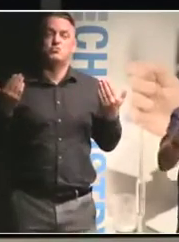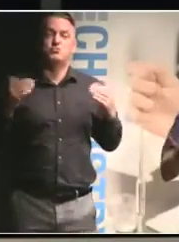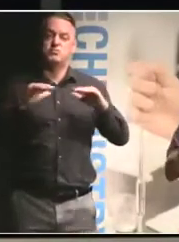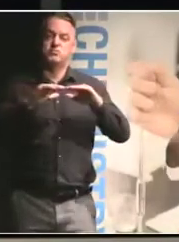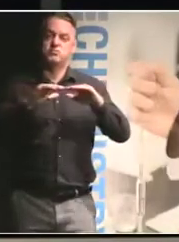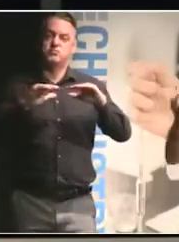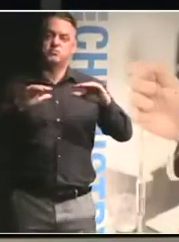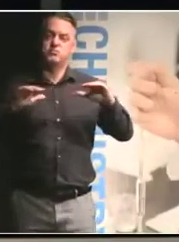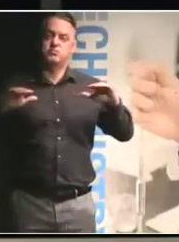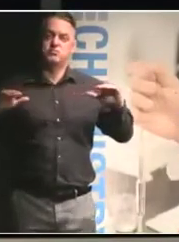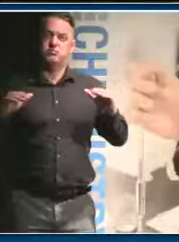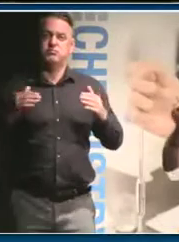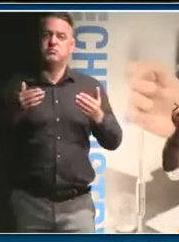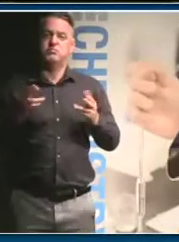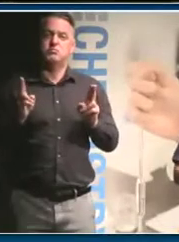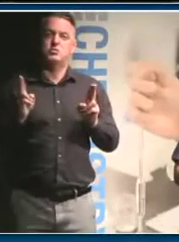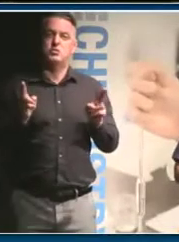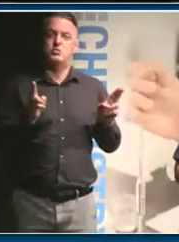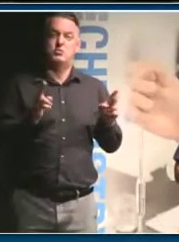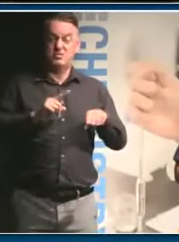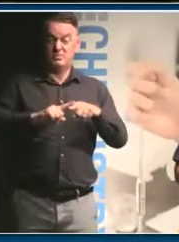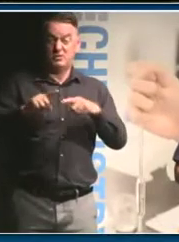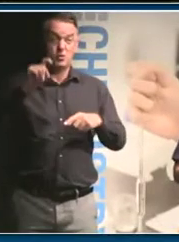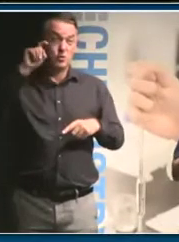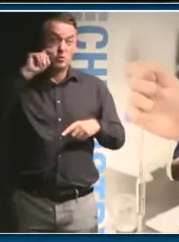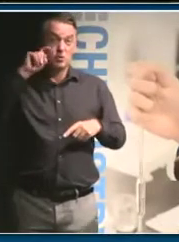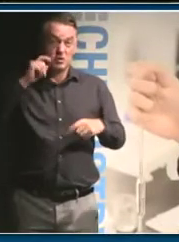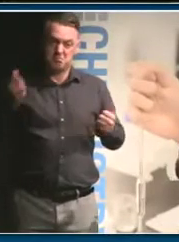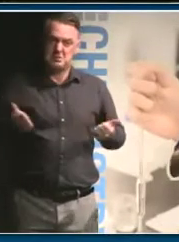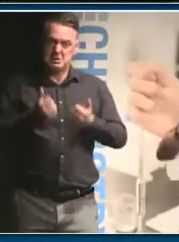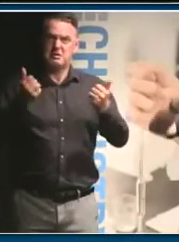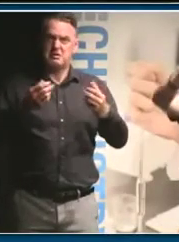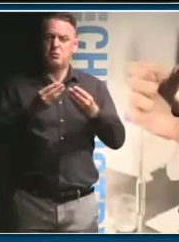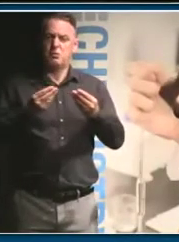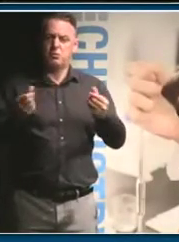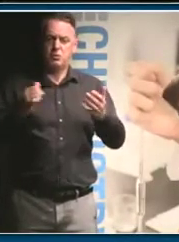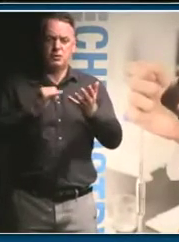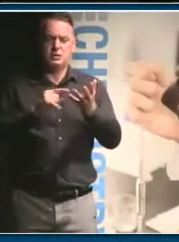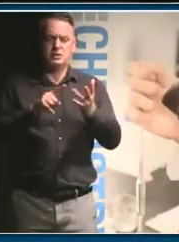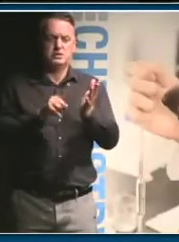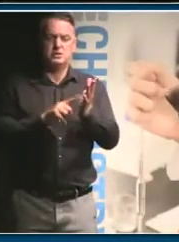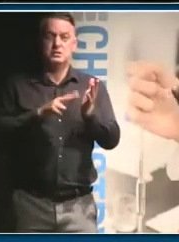room pressure using mostly water as a solvent”. And what I realized is it had to do with how